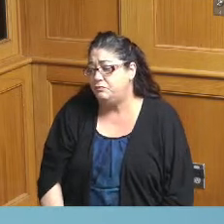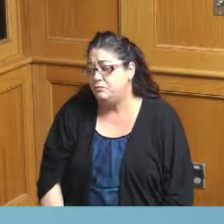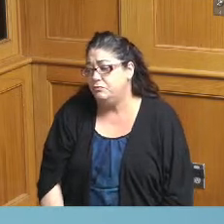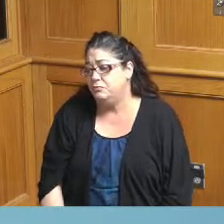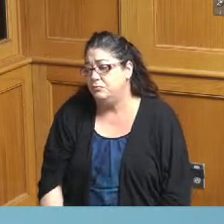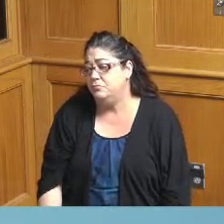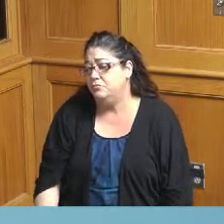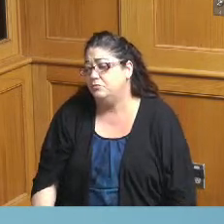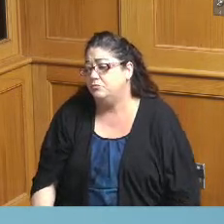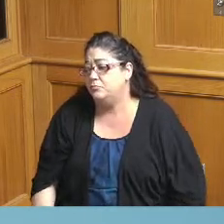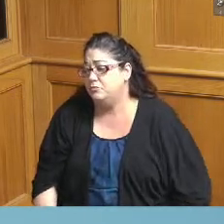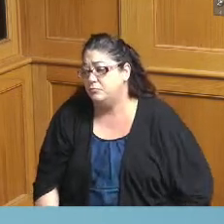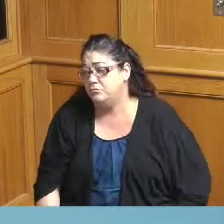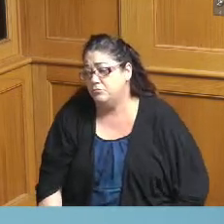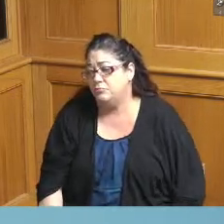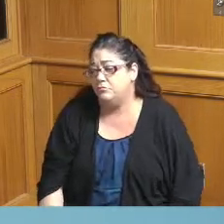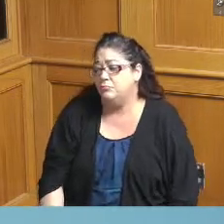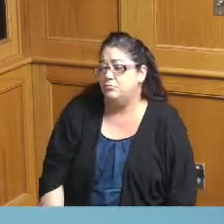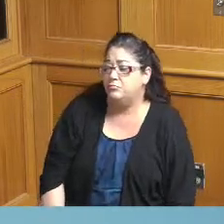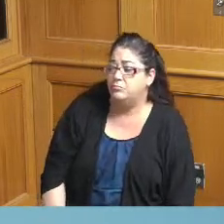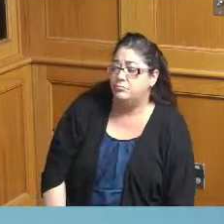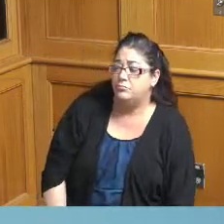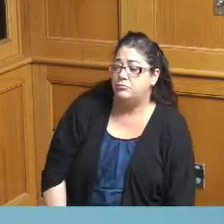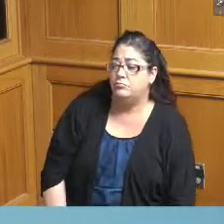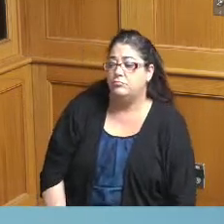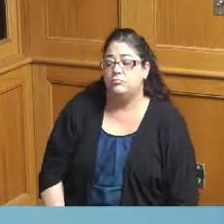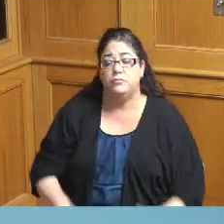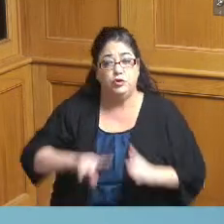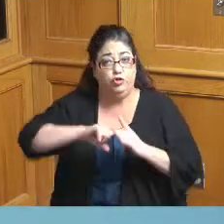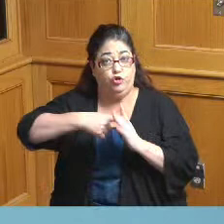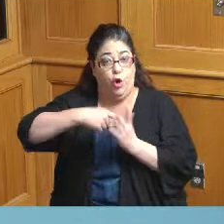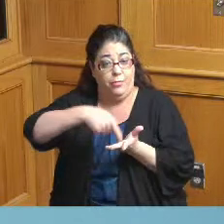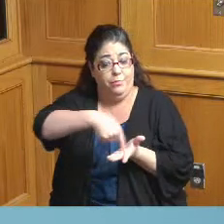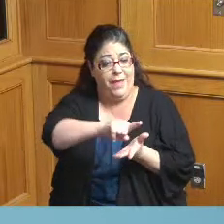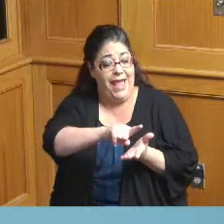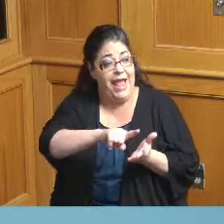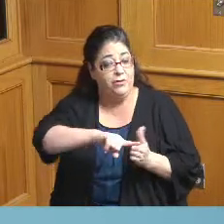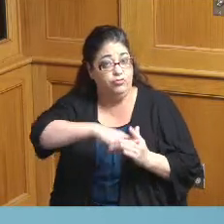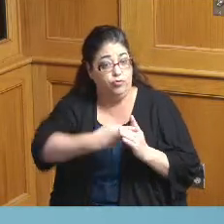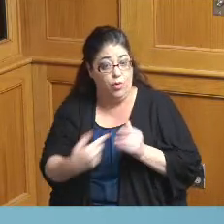as I stated before we had we increased our starting pay to 18 an hour for our staff